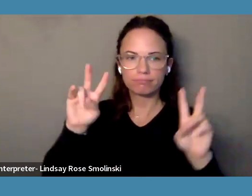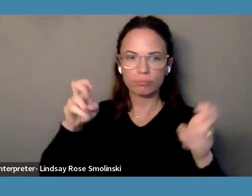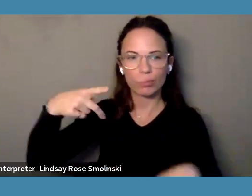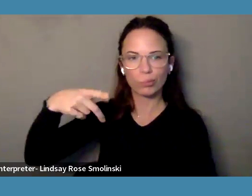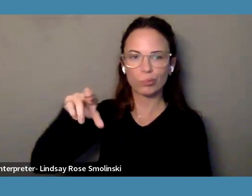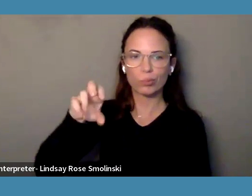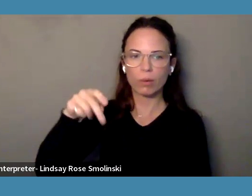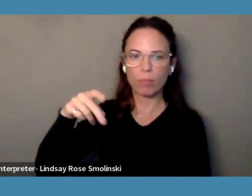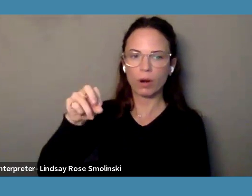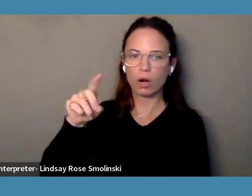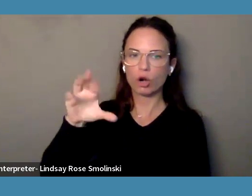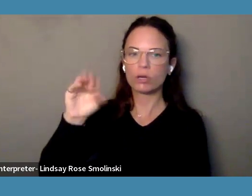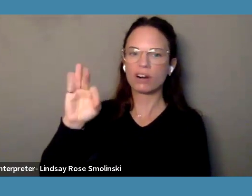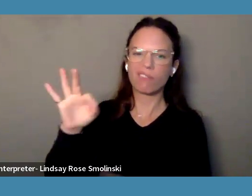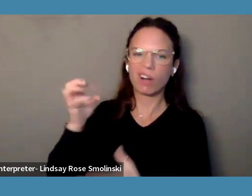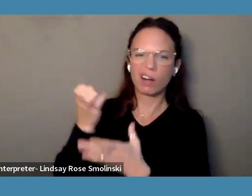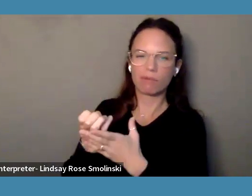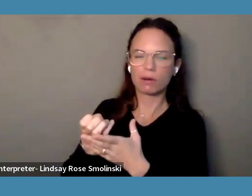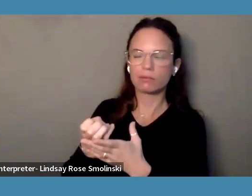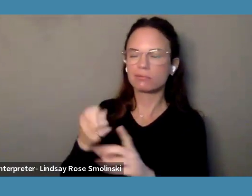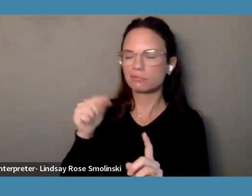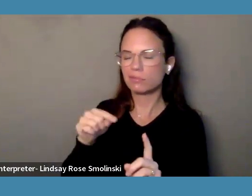and that standard is more likely than not.